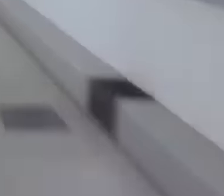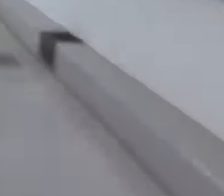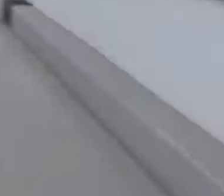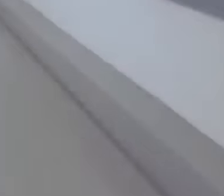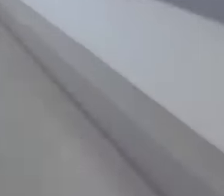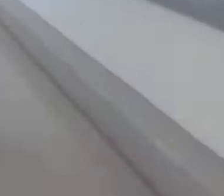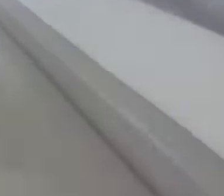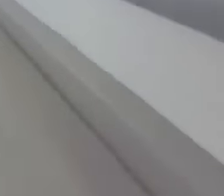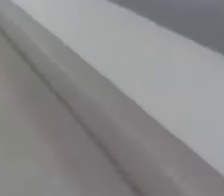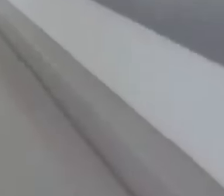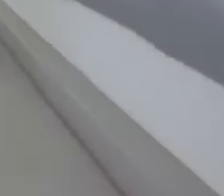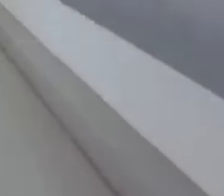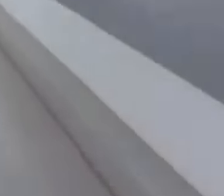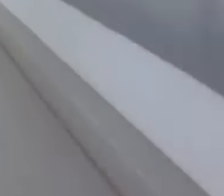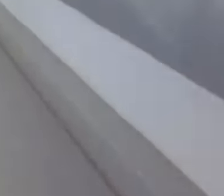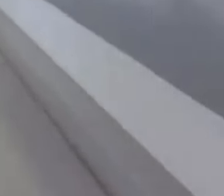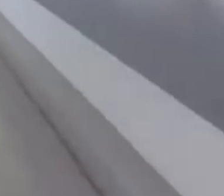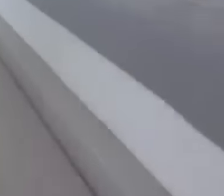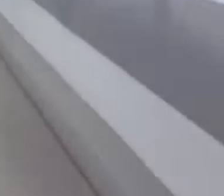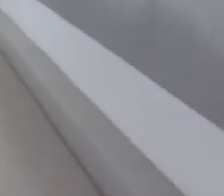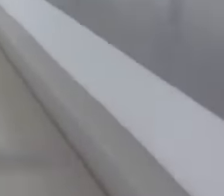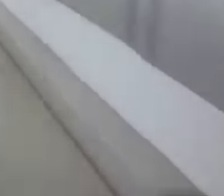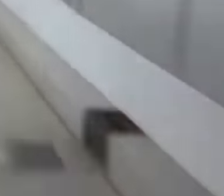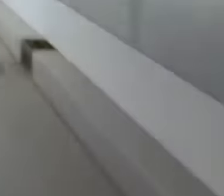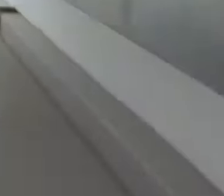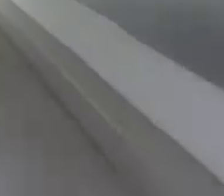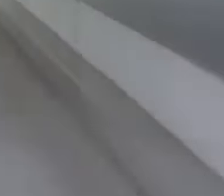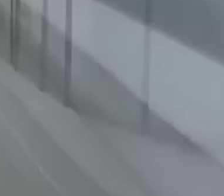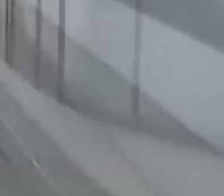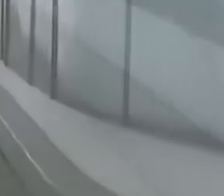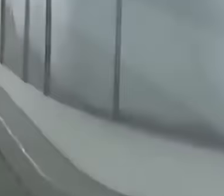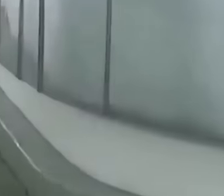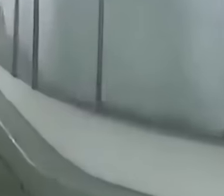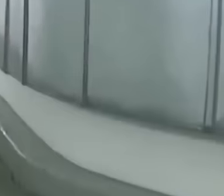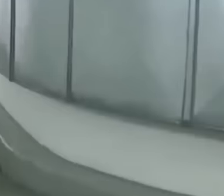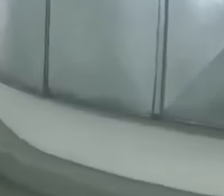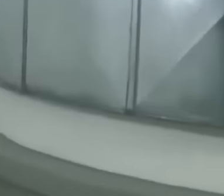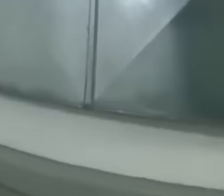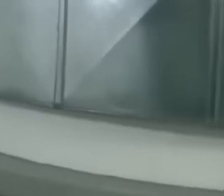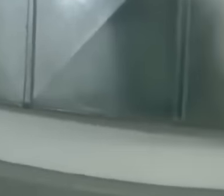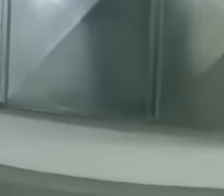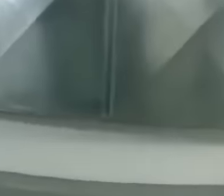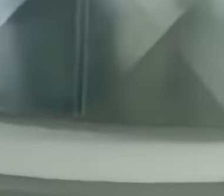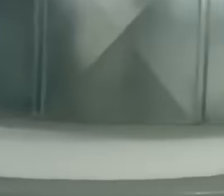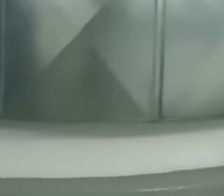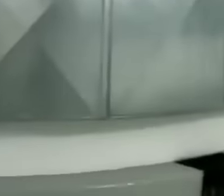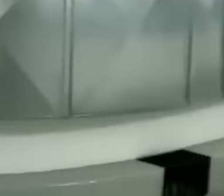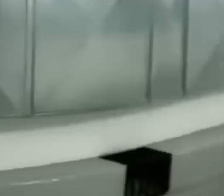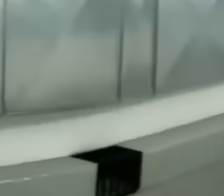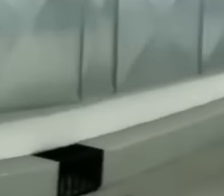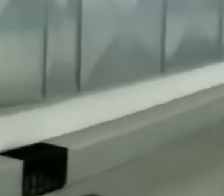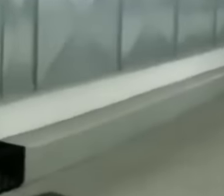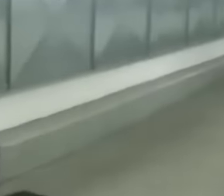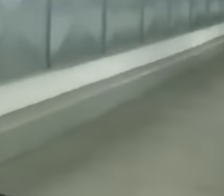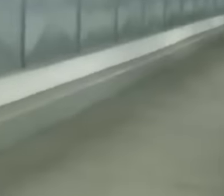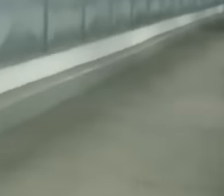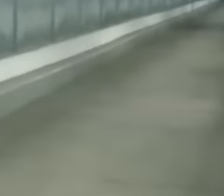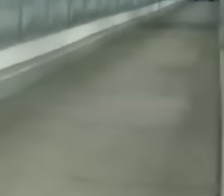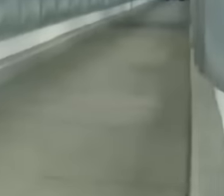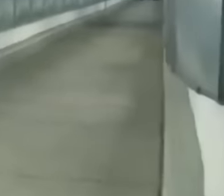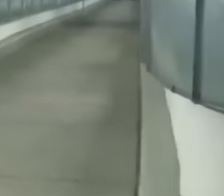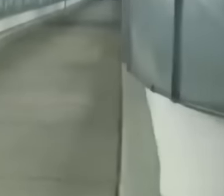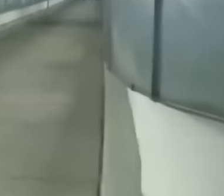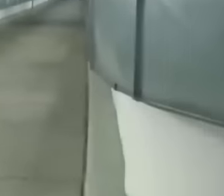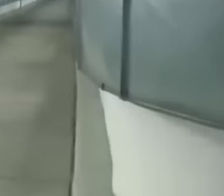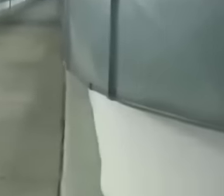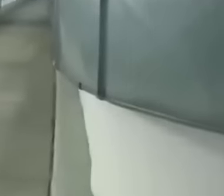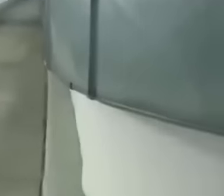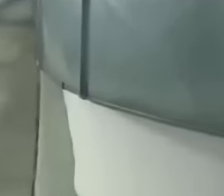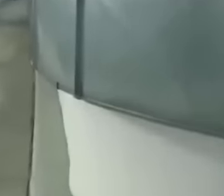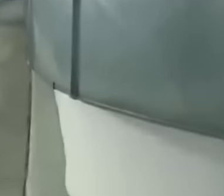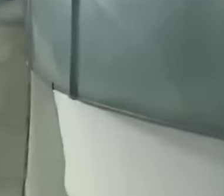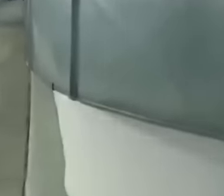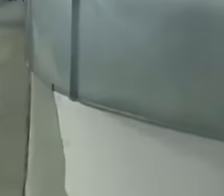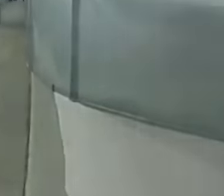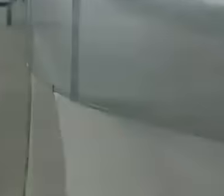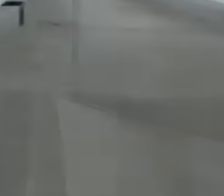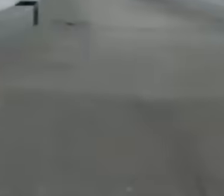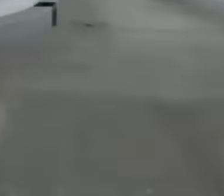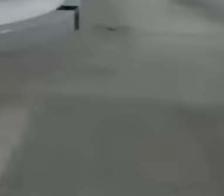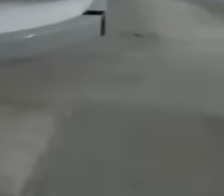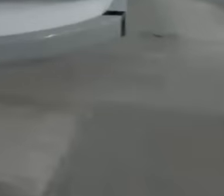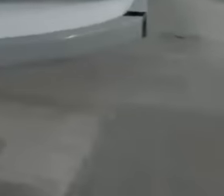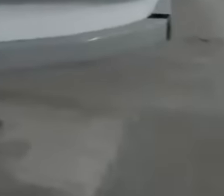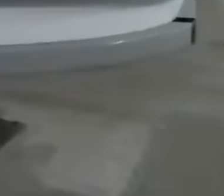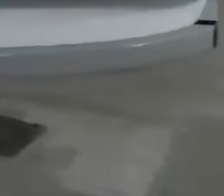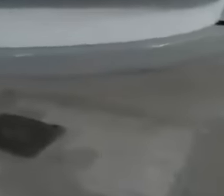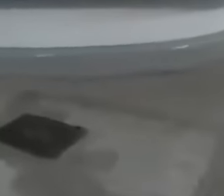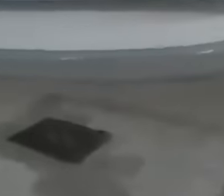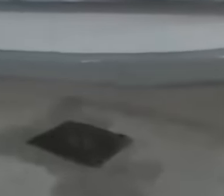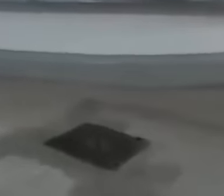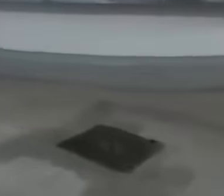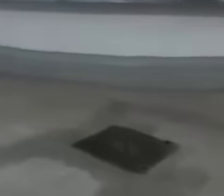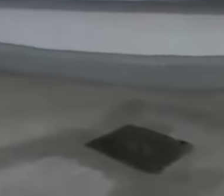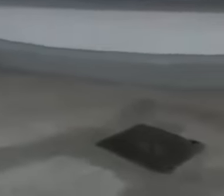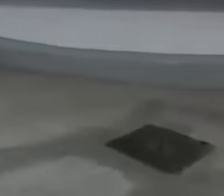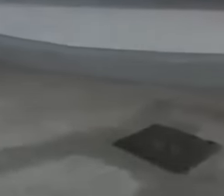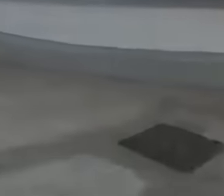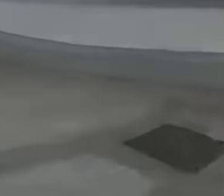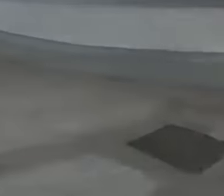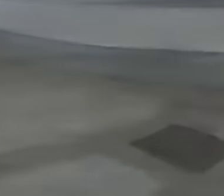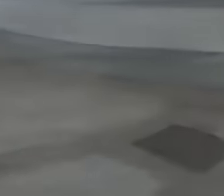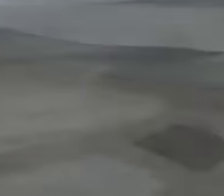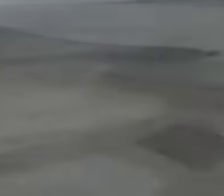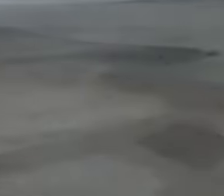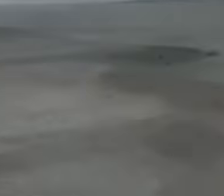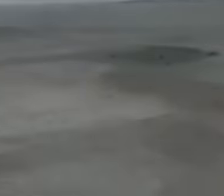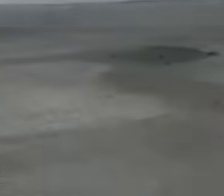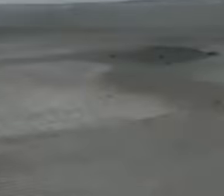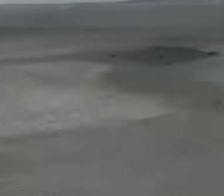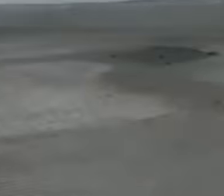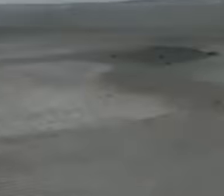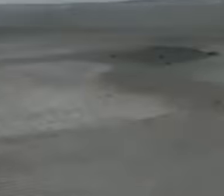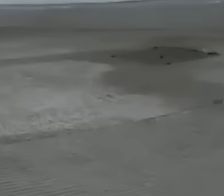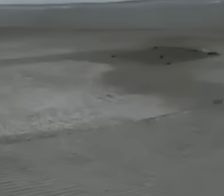see, this entire facility, not called a bunker, yes, I was there, now I went through the tunnel, which